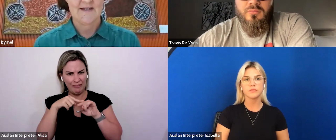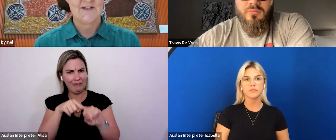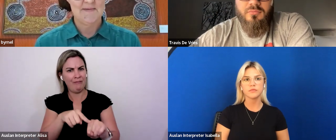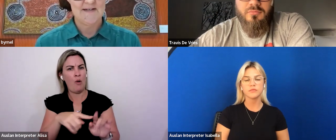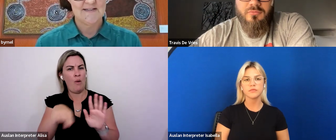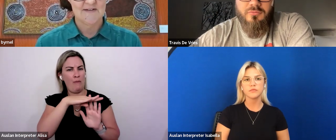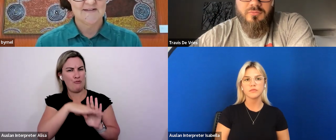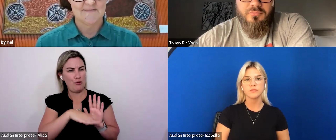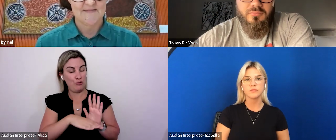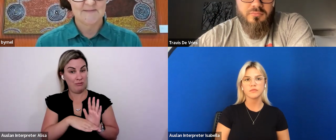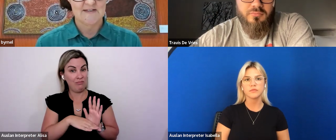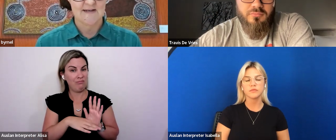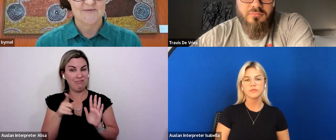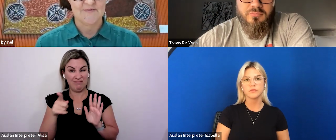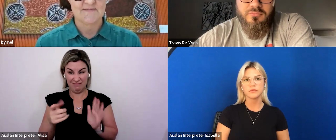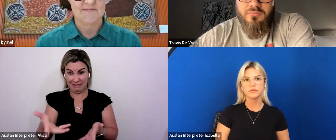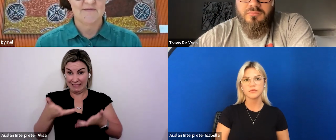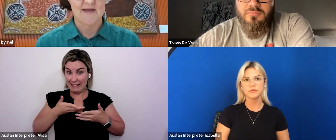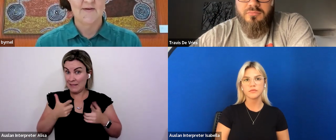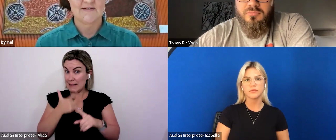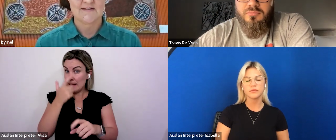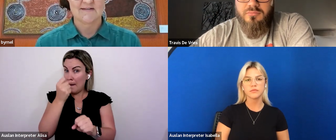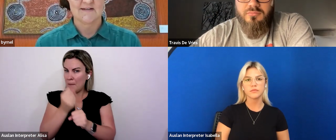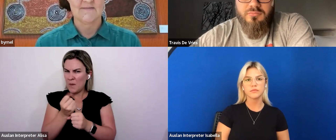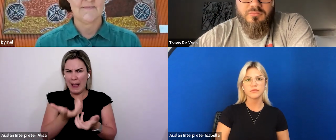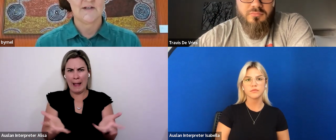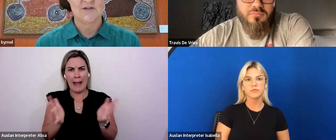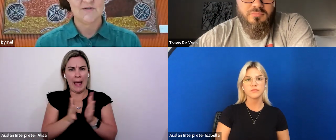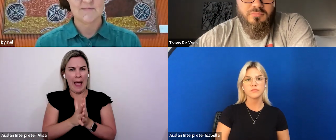Can you please give us some examples of how an assessor can use